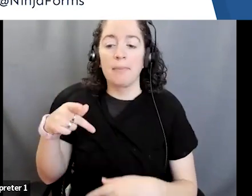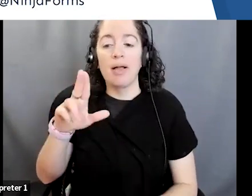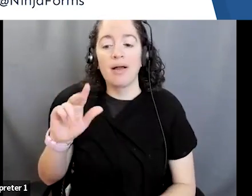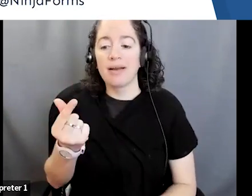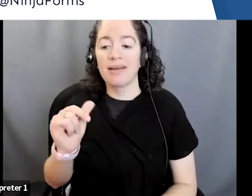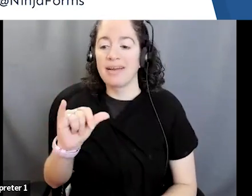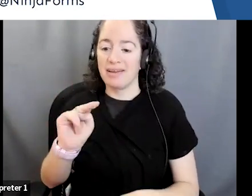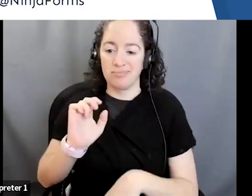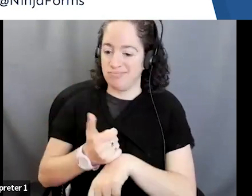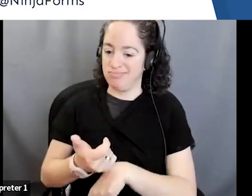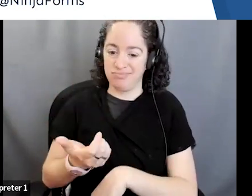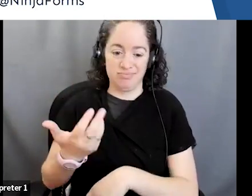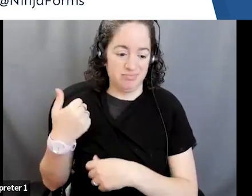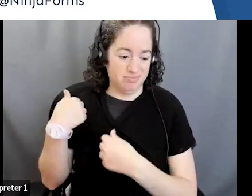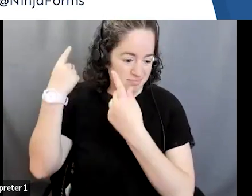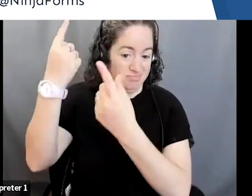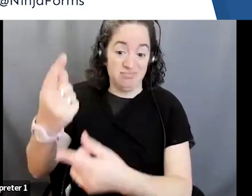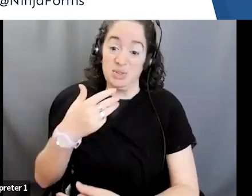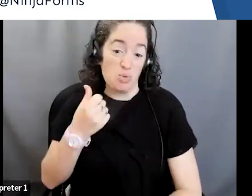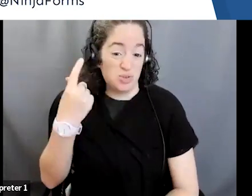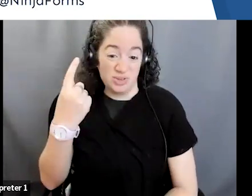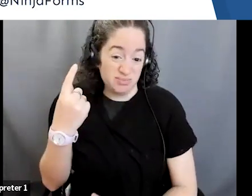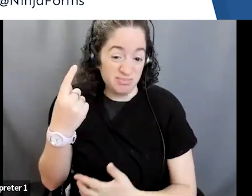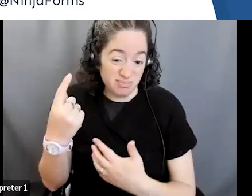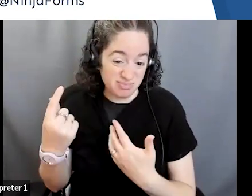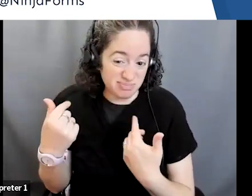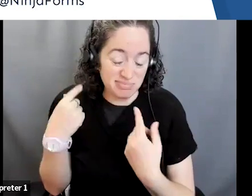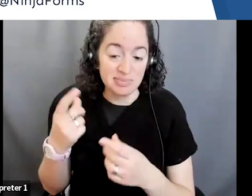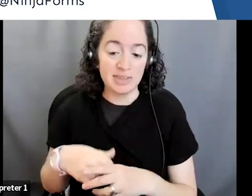from all walks of life, and from different stages of online growth.